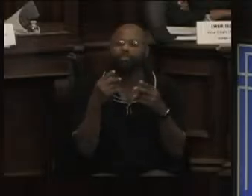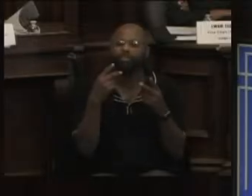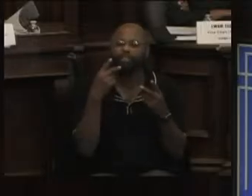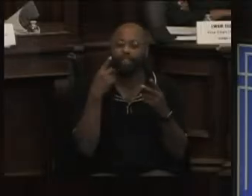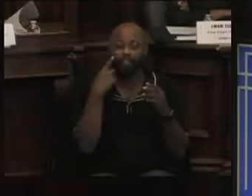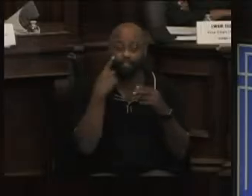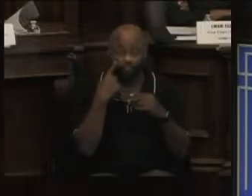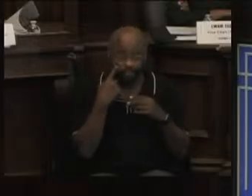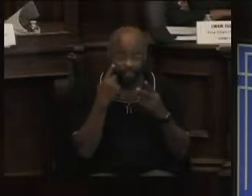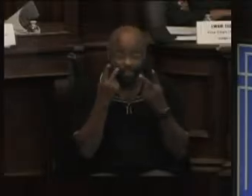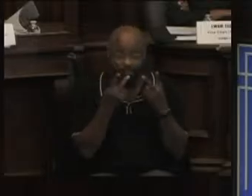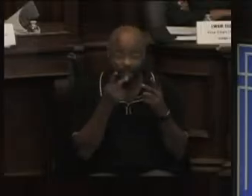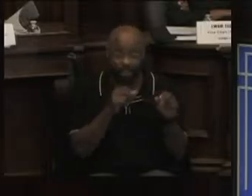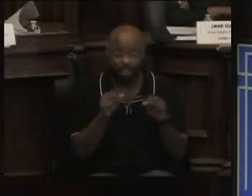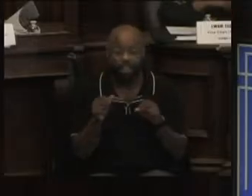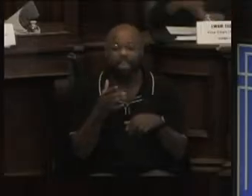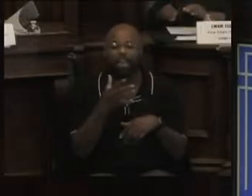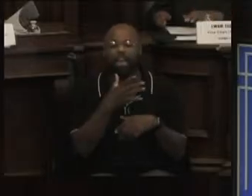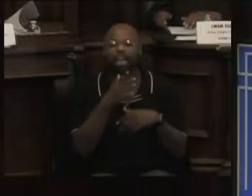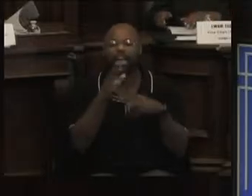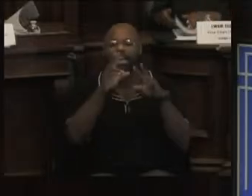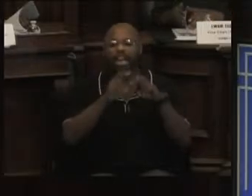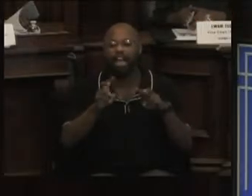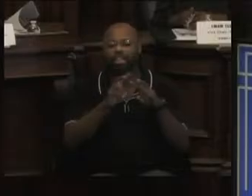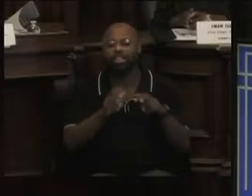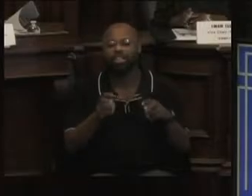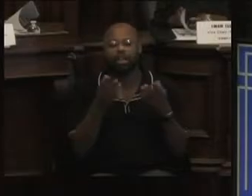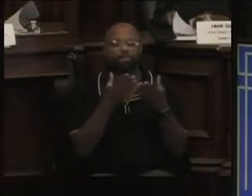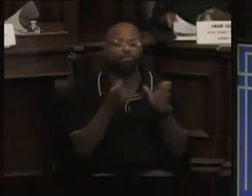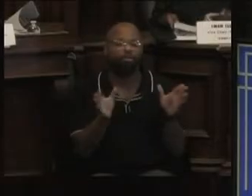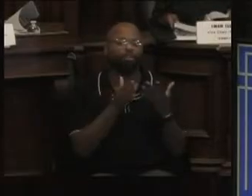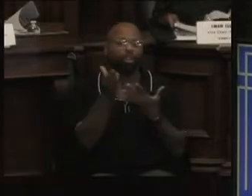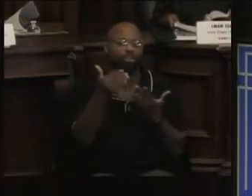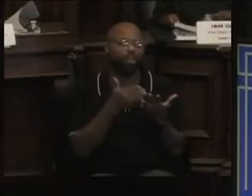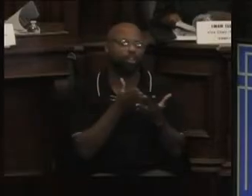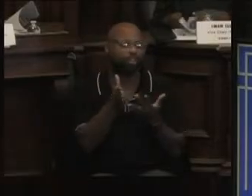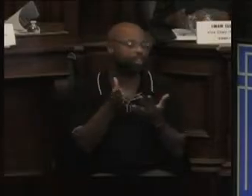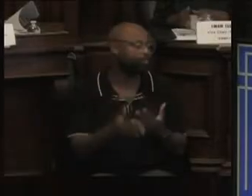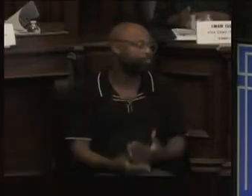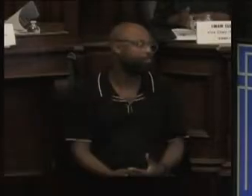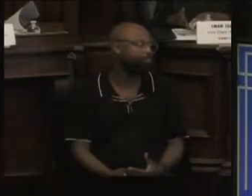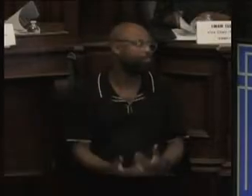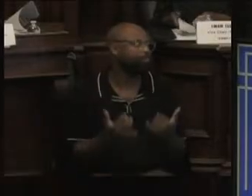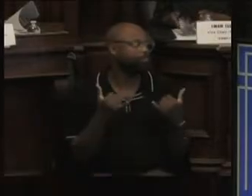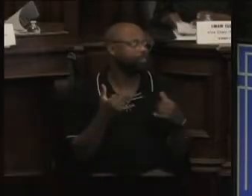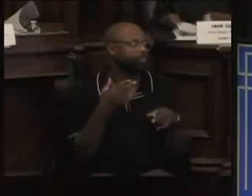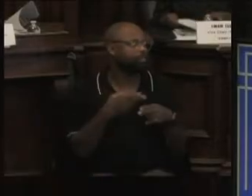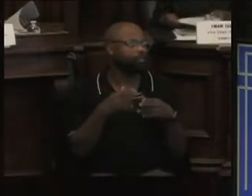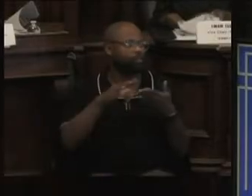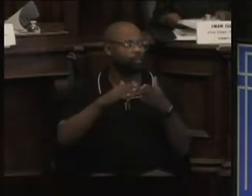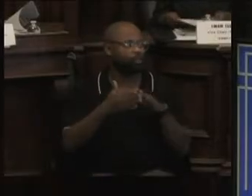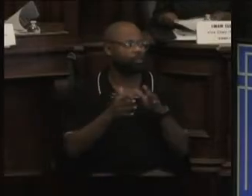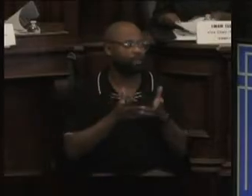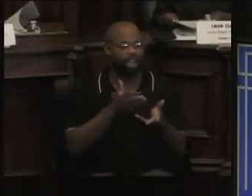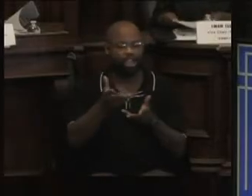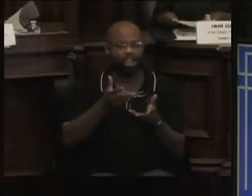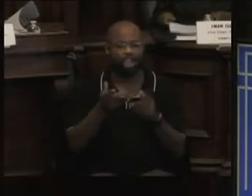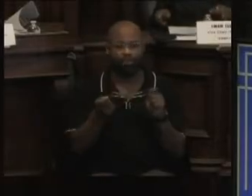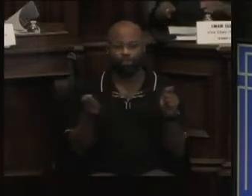accountability through information visibility analysis